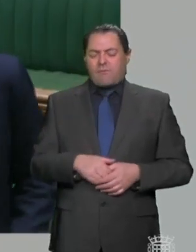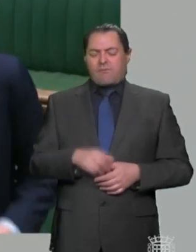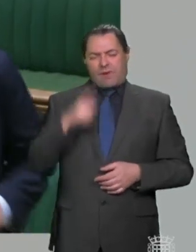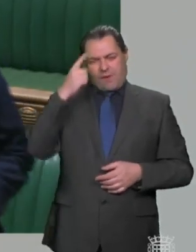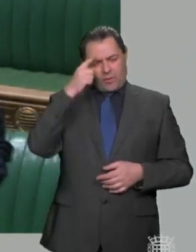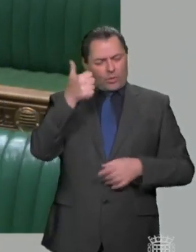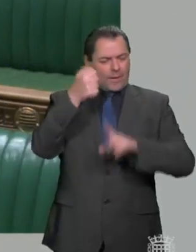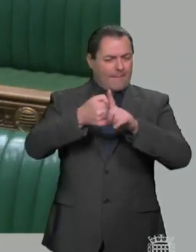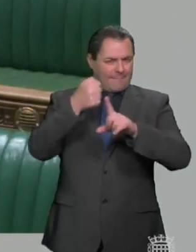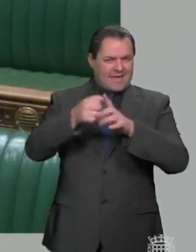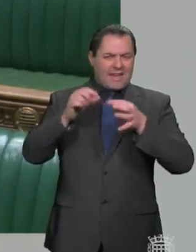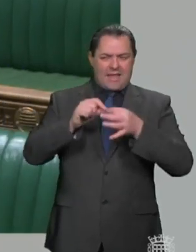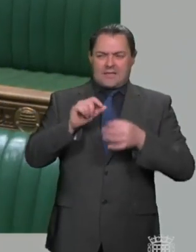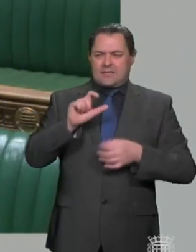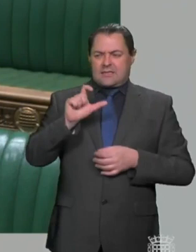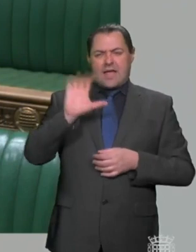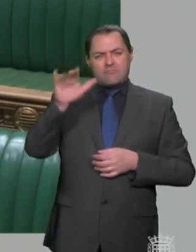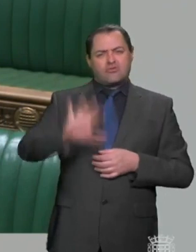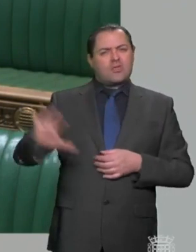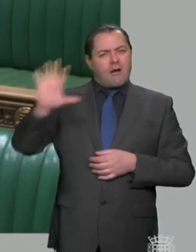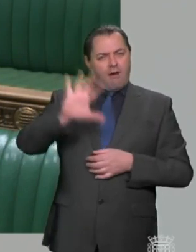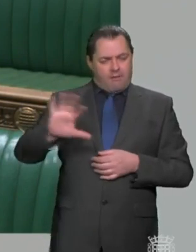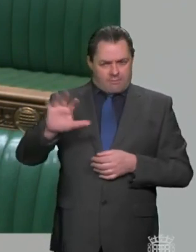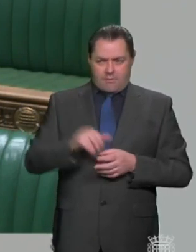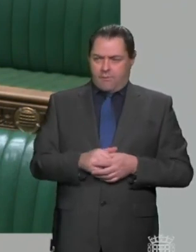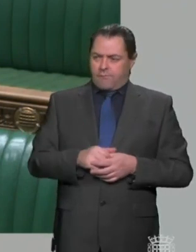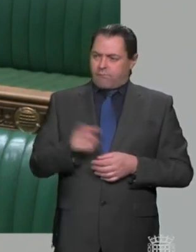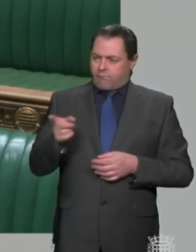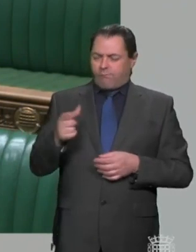for Cambridgeshire and the rights of the people of Cambridgeshire. However, my strong feeling